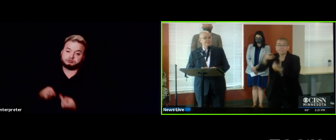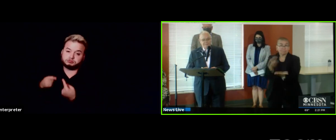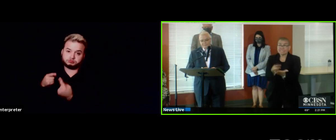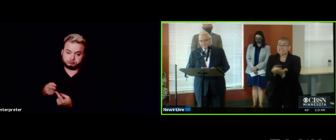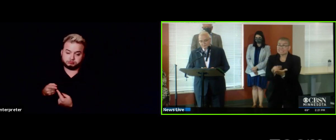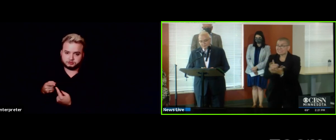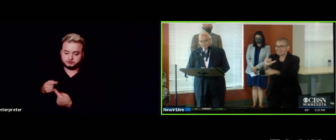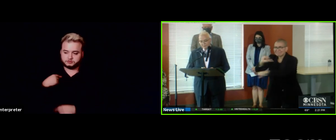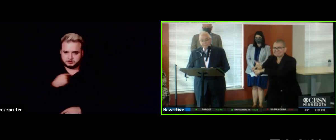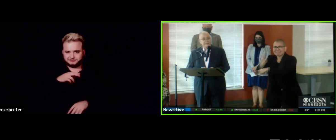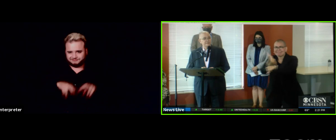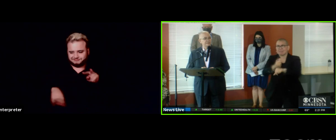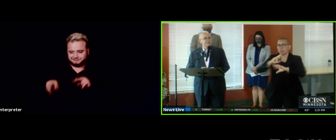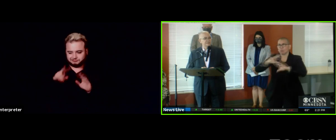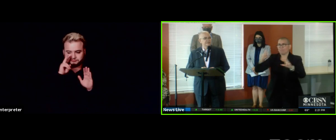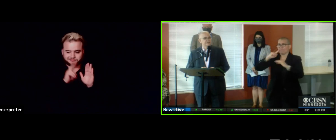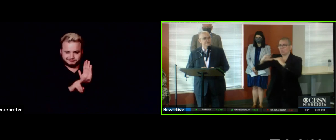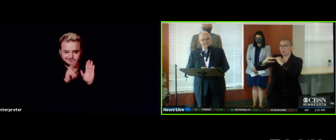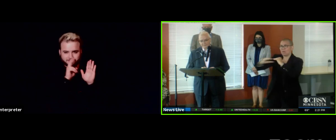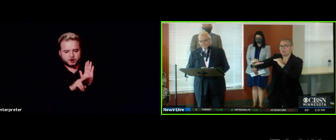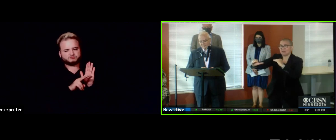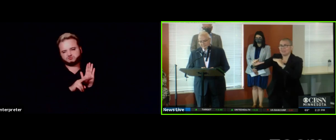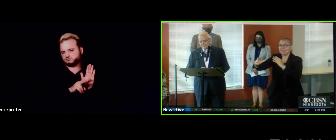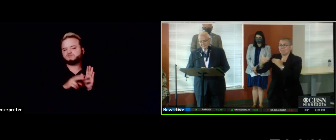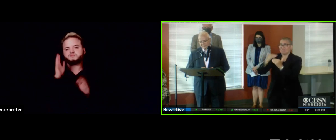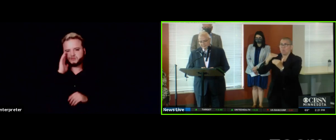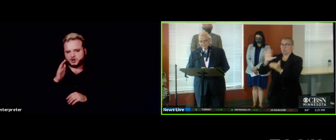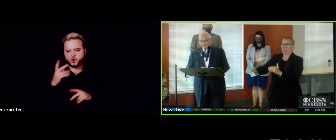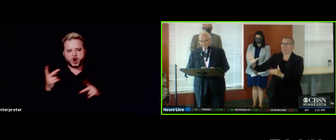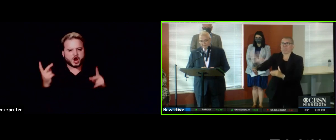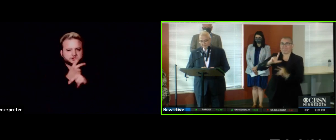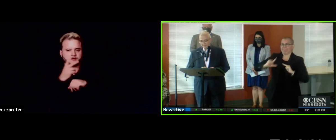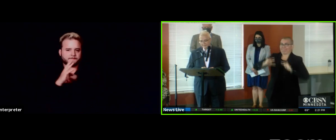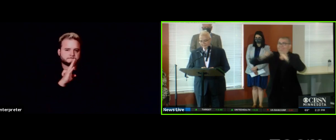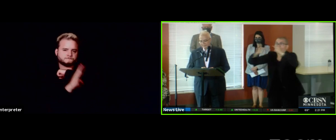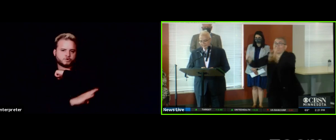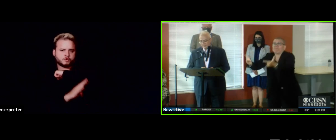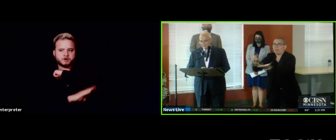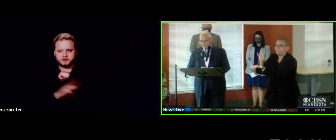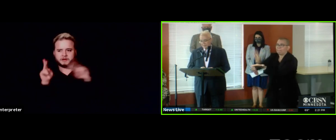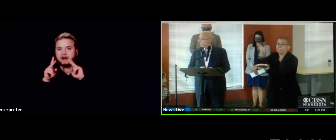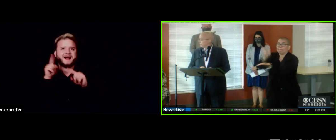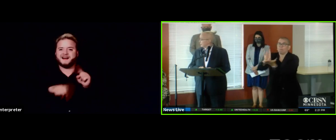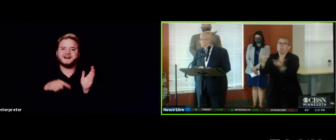before we have an eviction crisis. So Governor and Lieutenant Governor, we thank you for